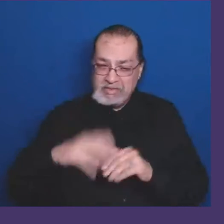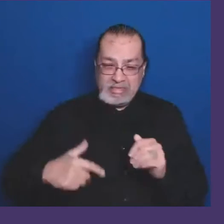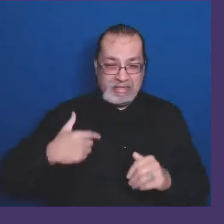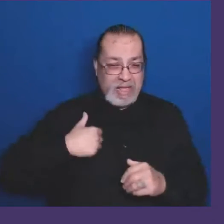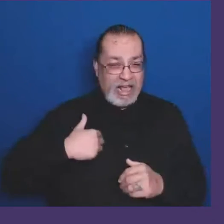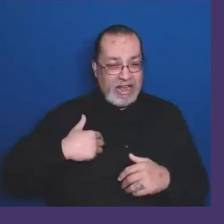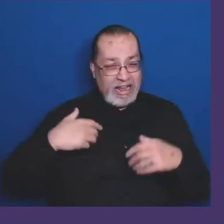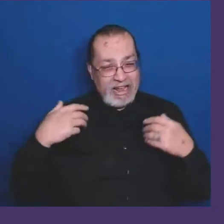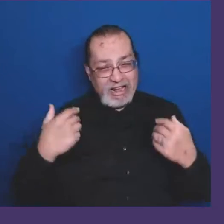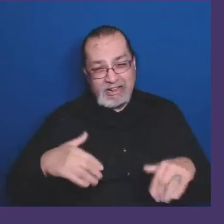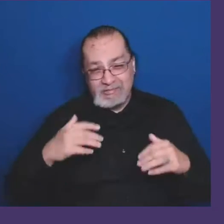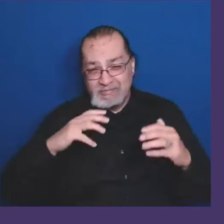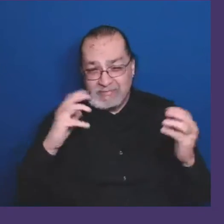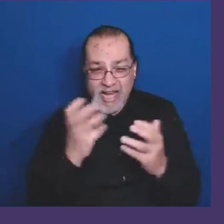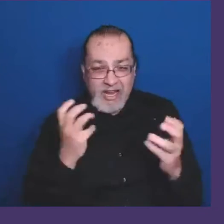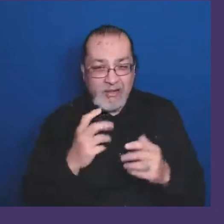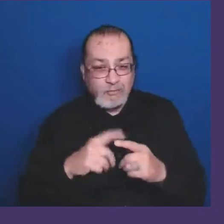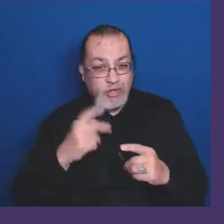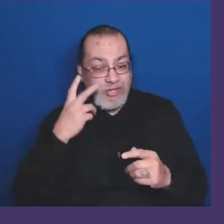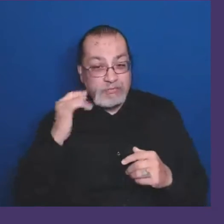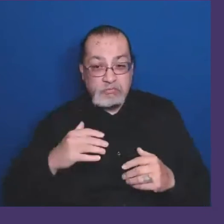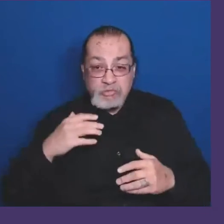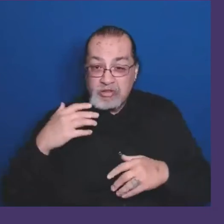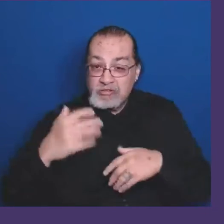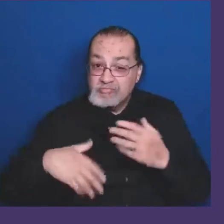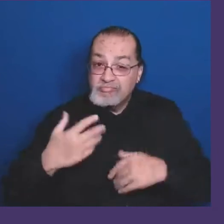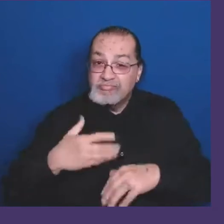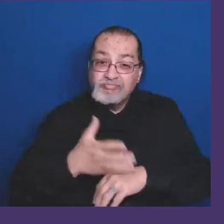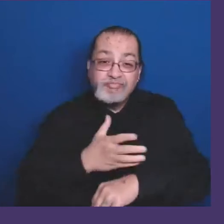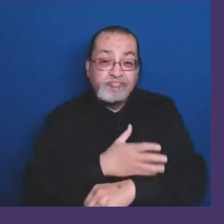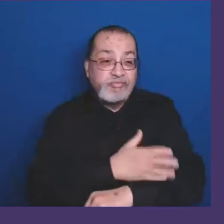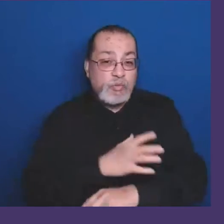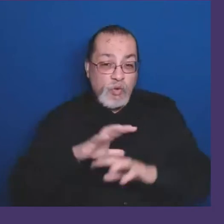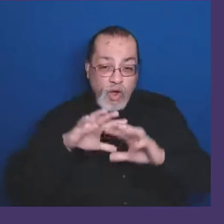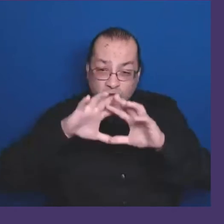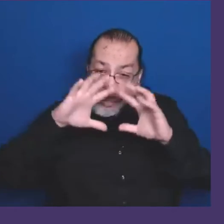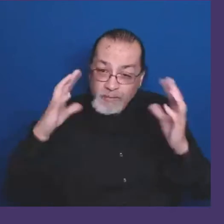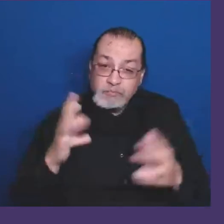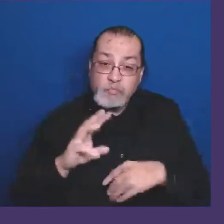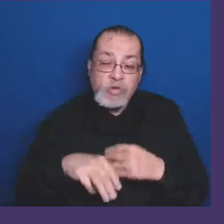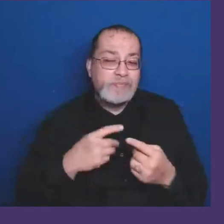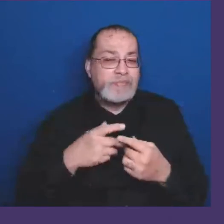and yet how much more needs to be done. When we talk about accessibility though,